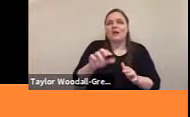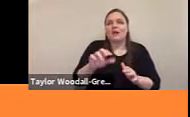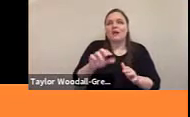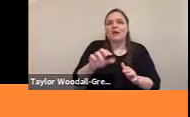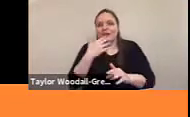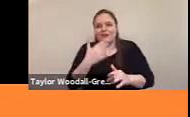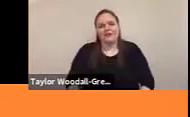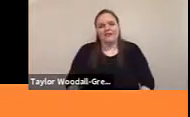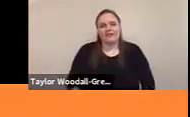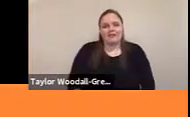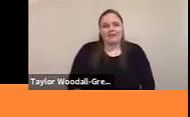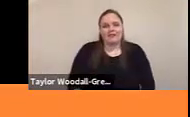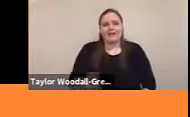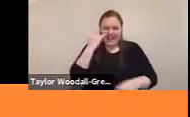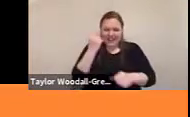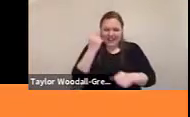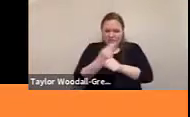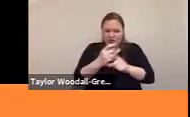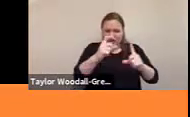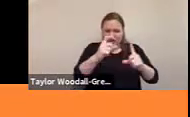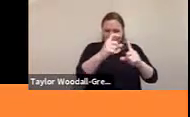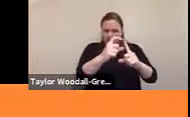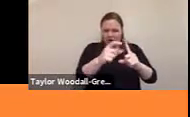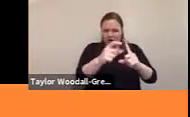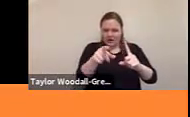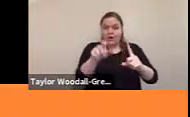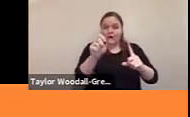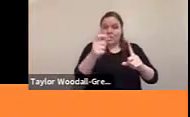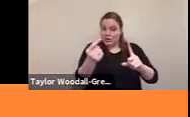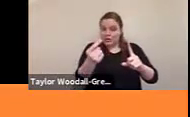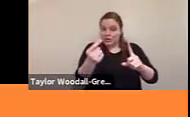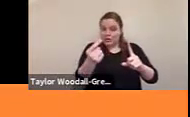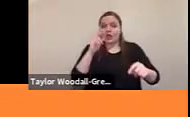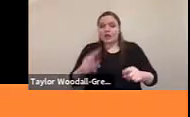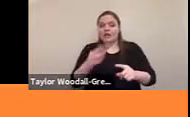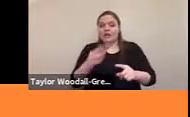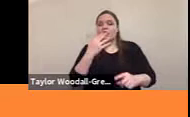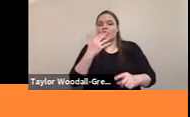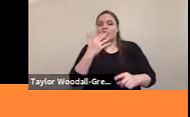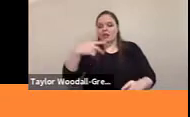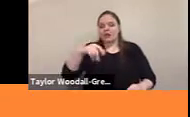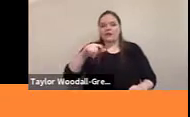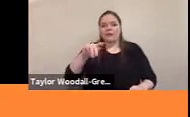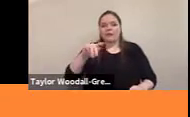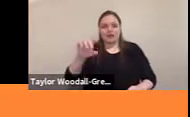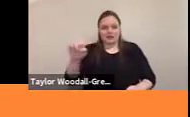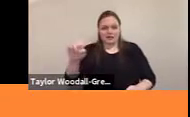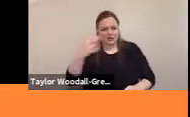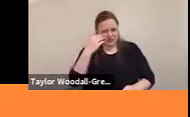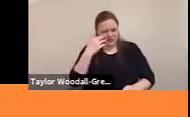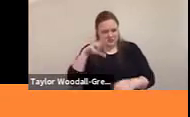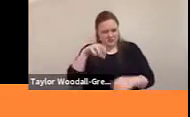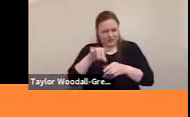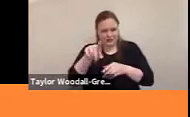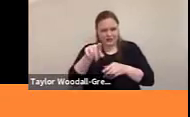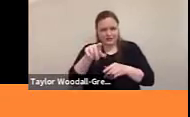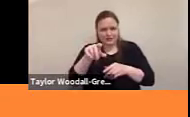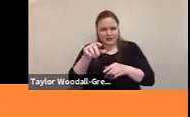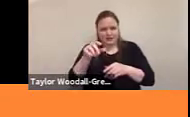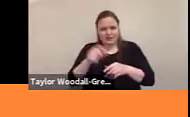If you're using word, you can go to your colors palette, you know, from within a paragraph style, for example,